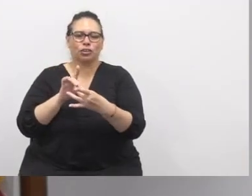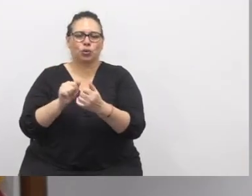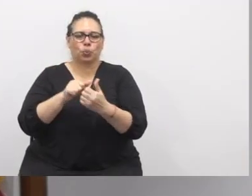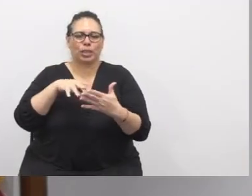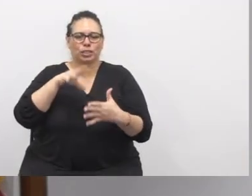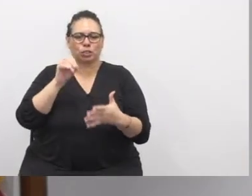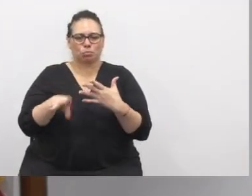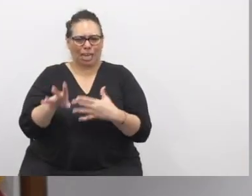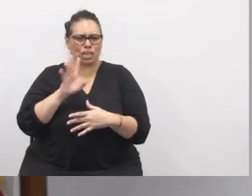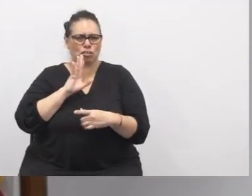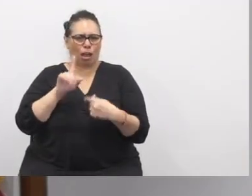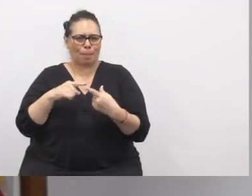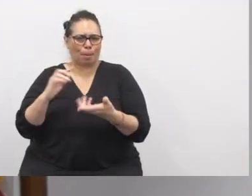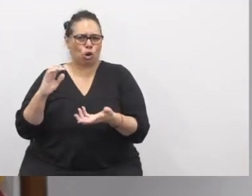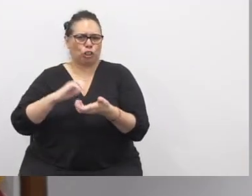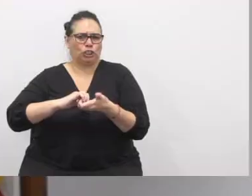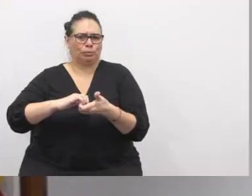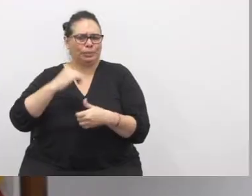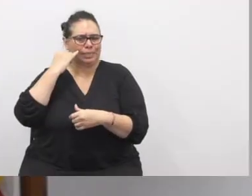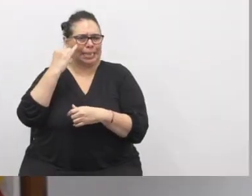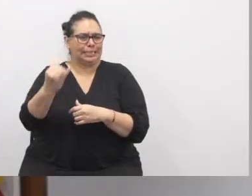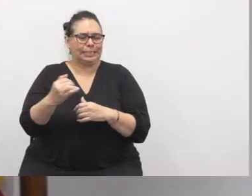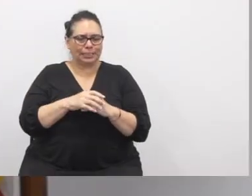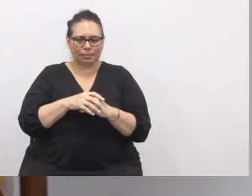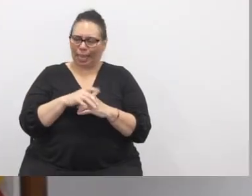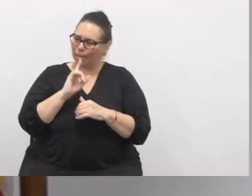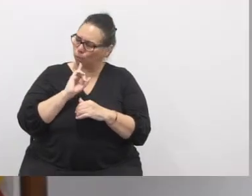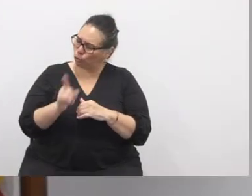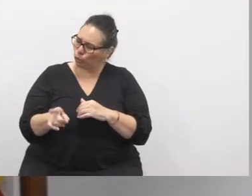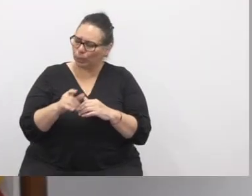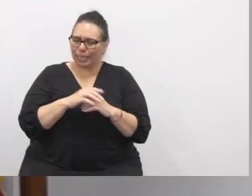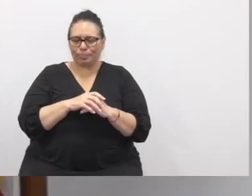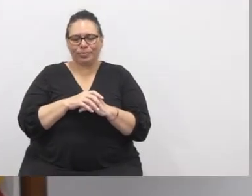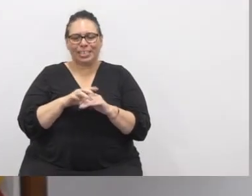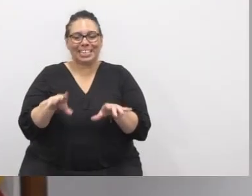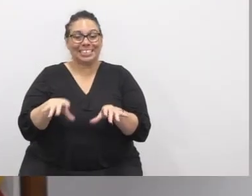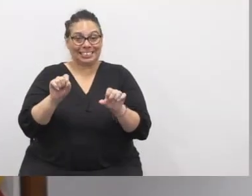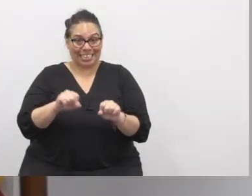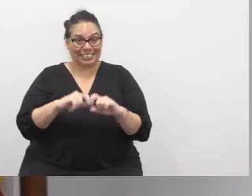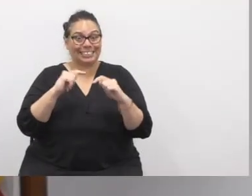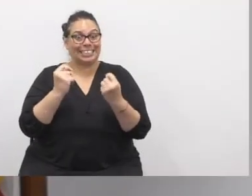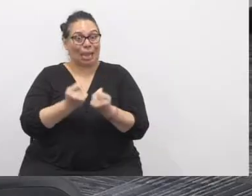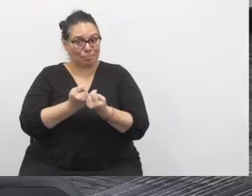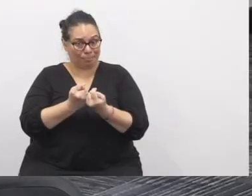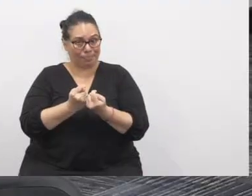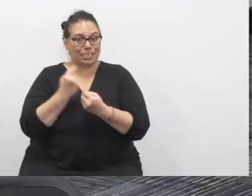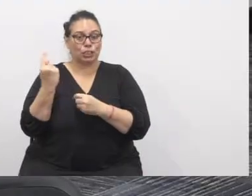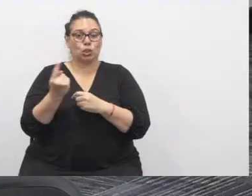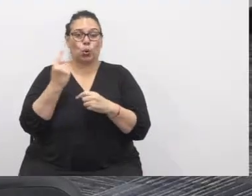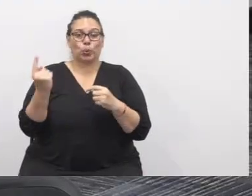partnerships or ideas, so on and so forth? Absolutely. It takes a team. And it's always important that you surround yourself with people